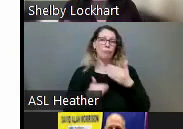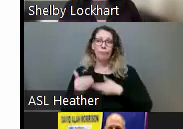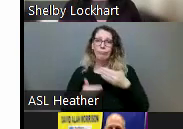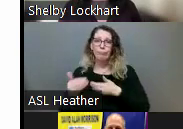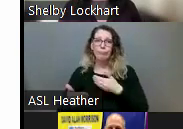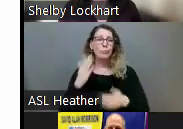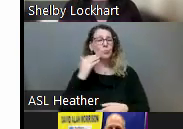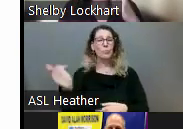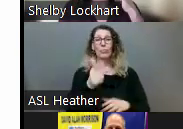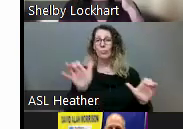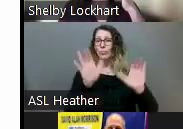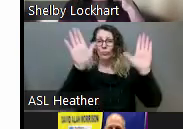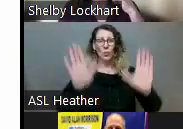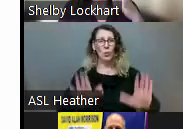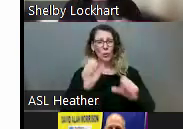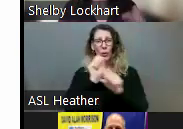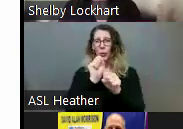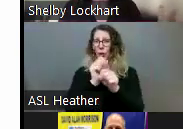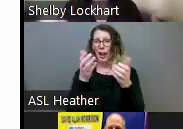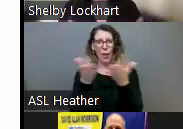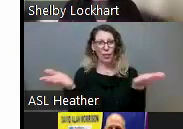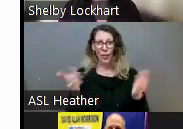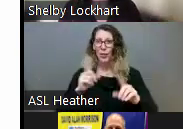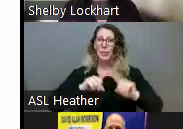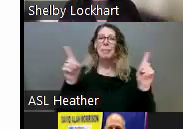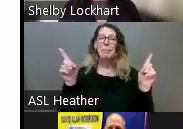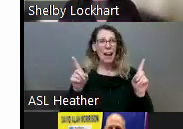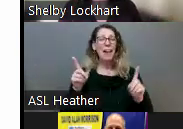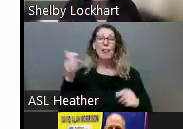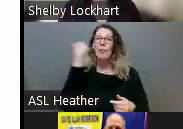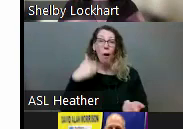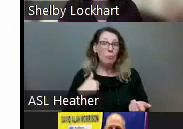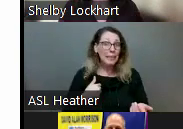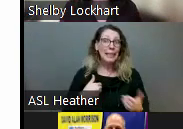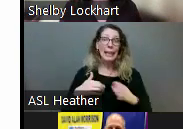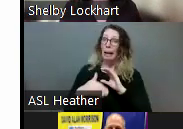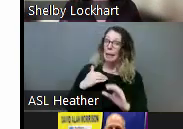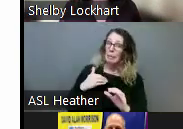doing great work out there, but always you could call me, email me if you have questions,